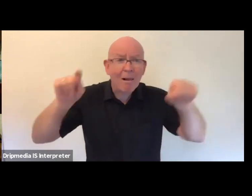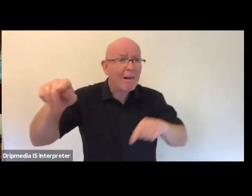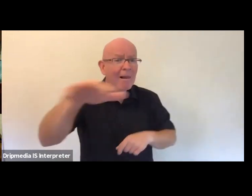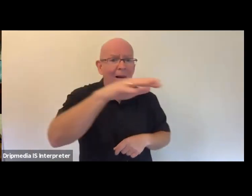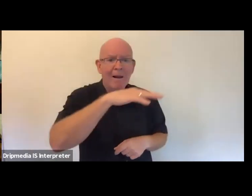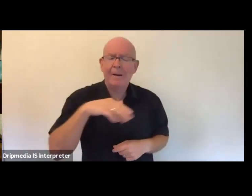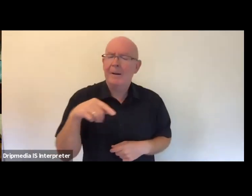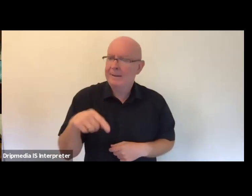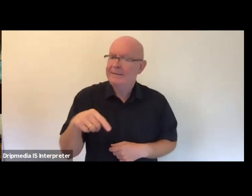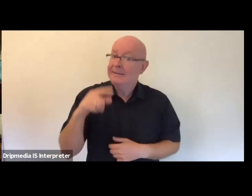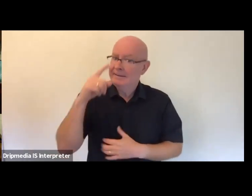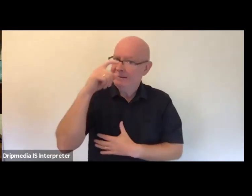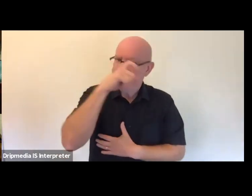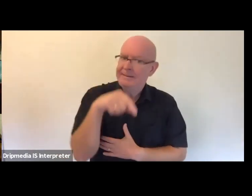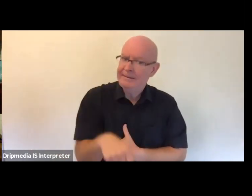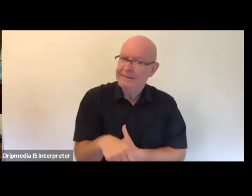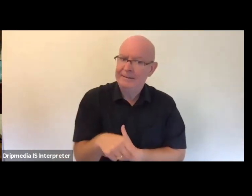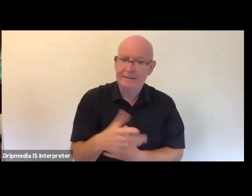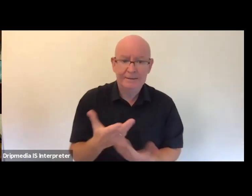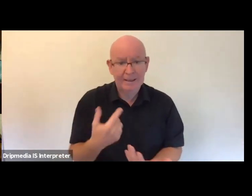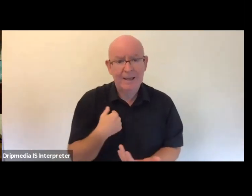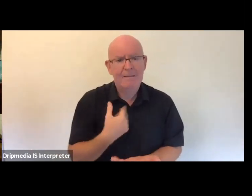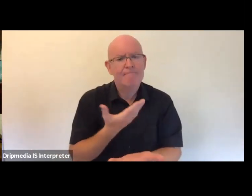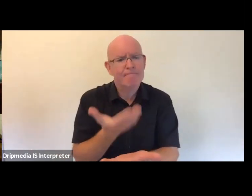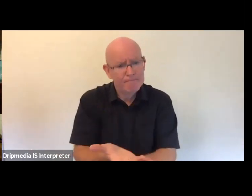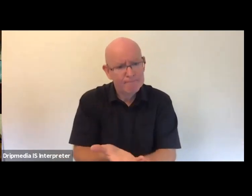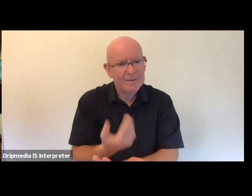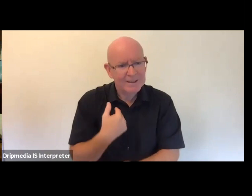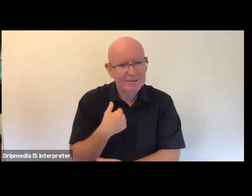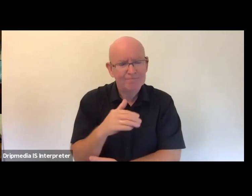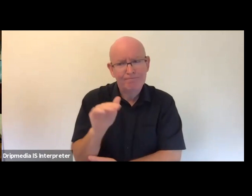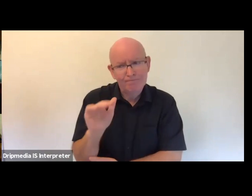and that, that last mile messaging, so to speak, is done much more effectively.